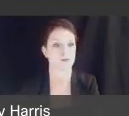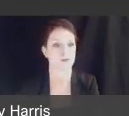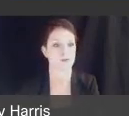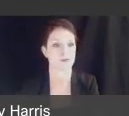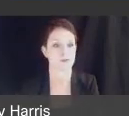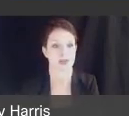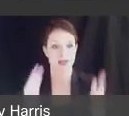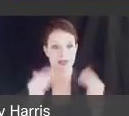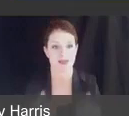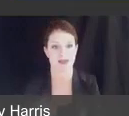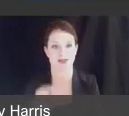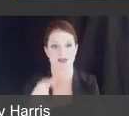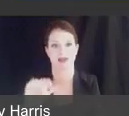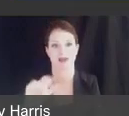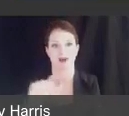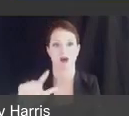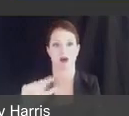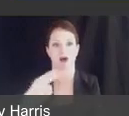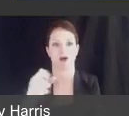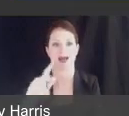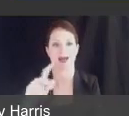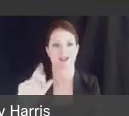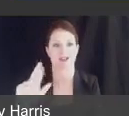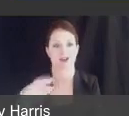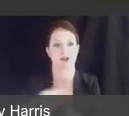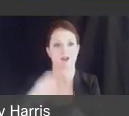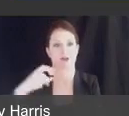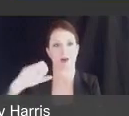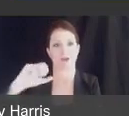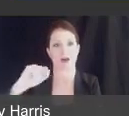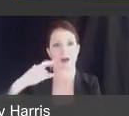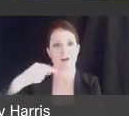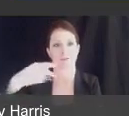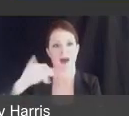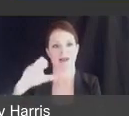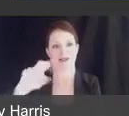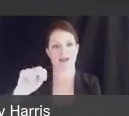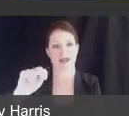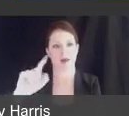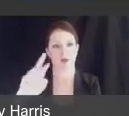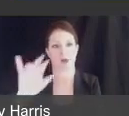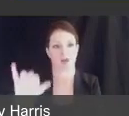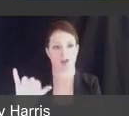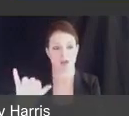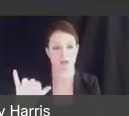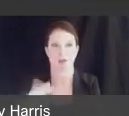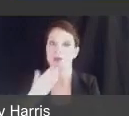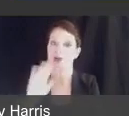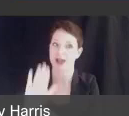[Staff] Next, we'll go to Carl Hessler from the Pottstown Mercury. [Reporter] Good afternoon, Commissioner. [Commissioner Arkoosh] Good afternoon.